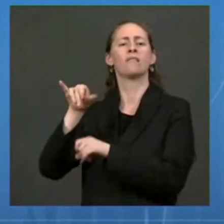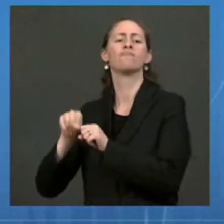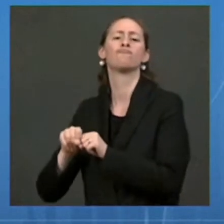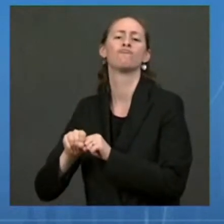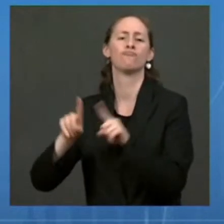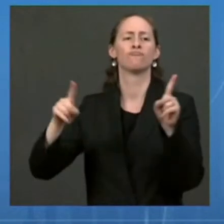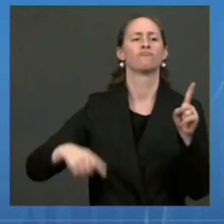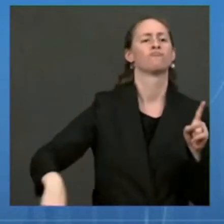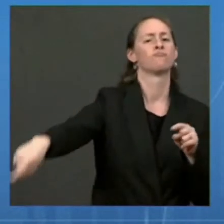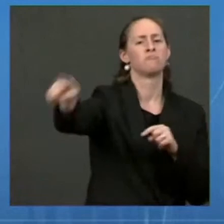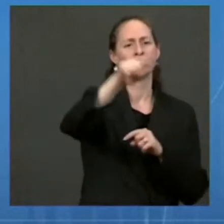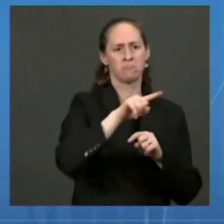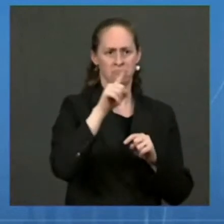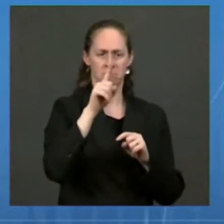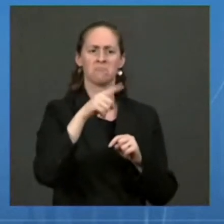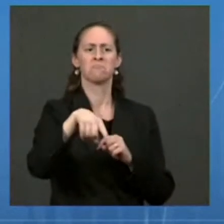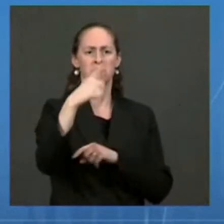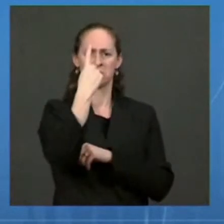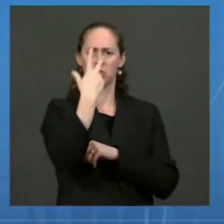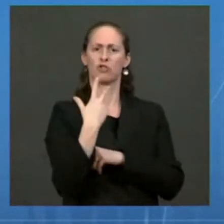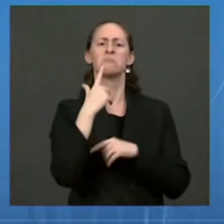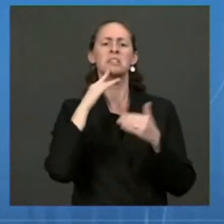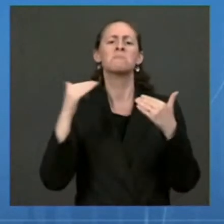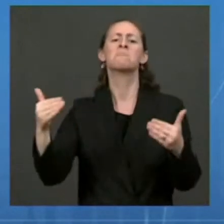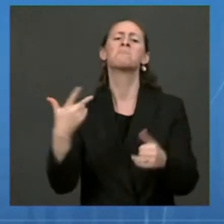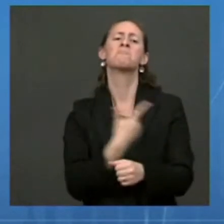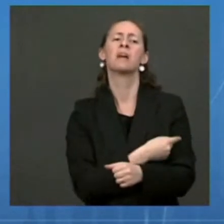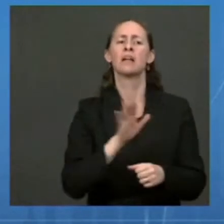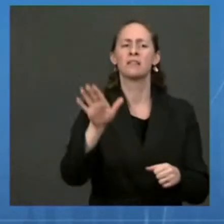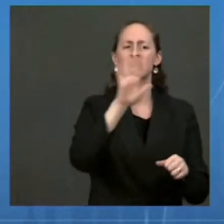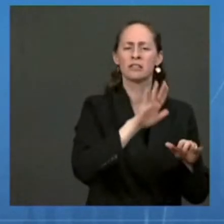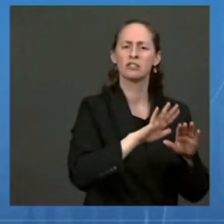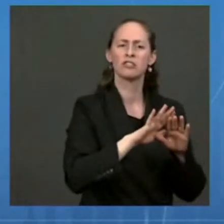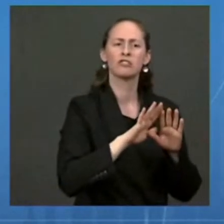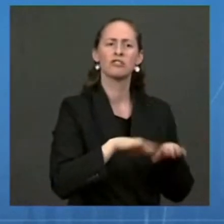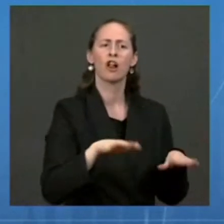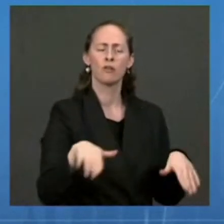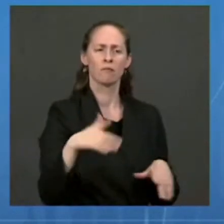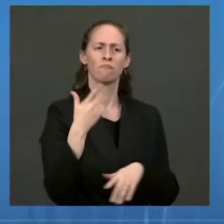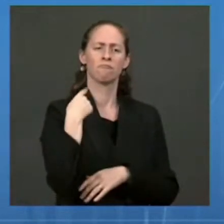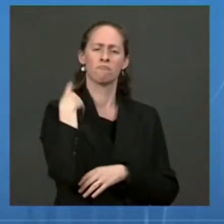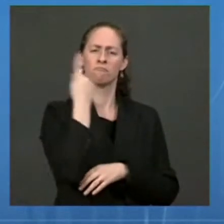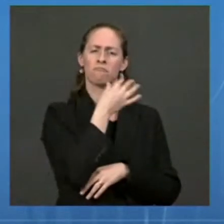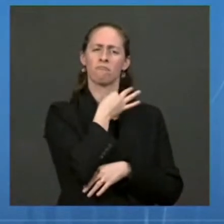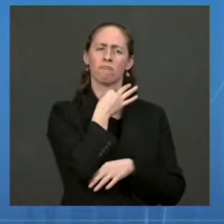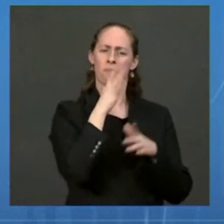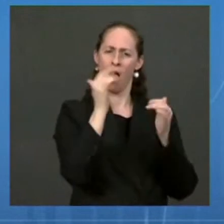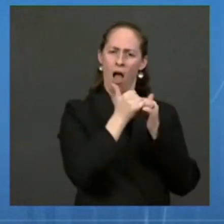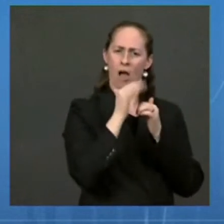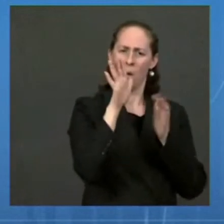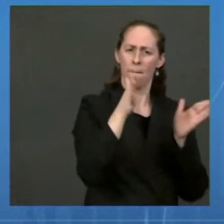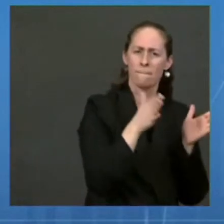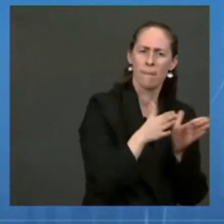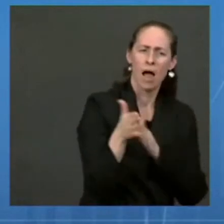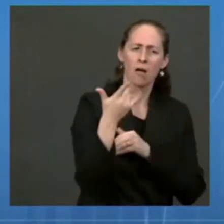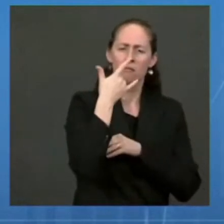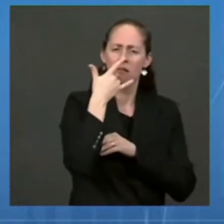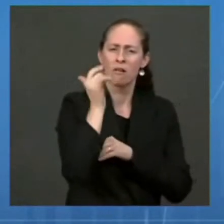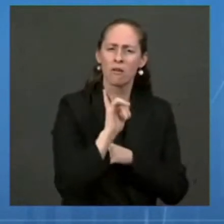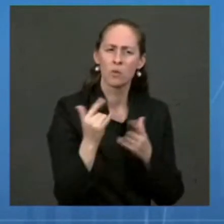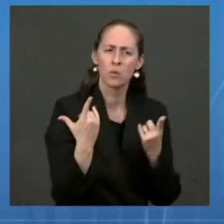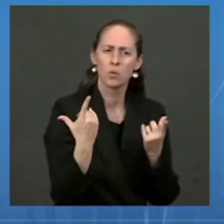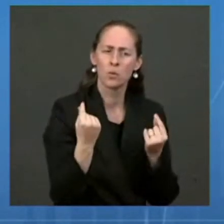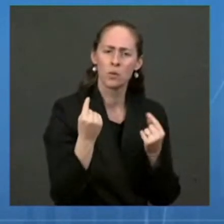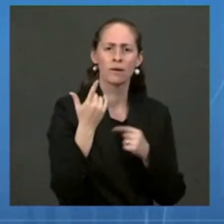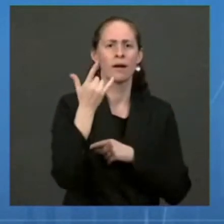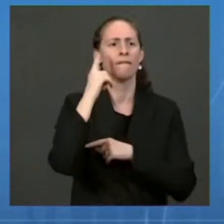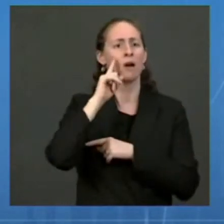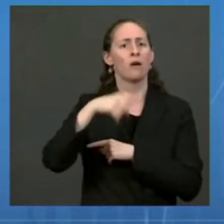SUGGESTING THAT JUSTOVER